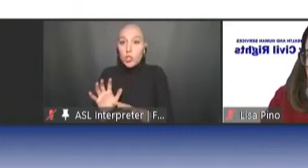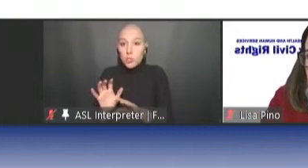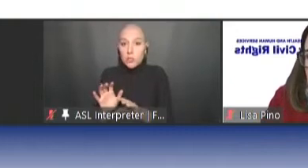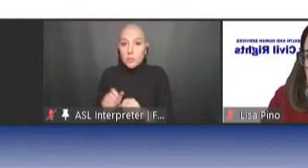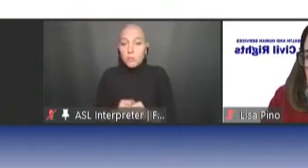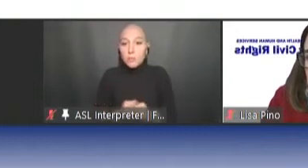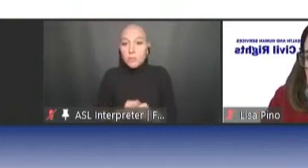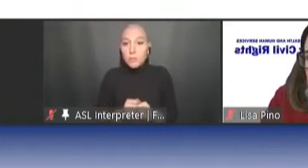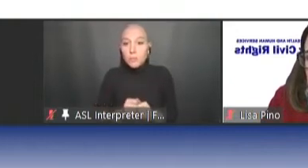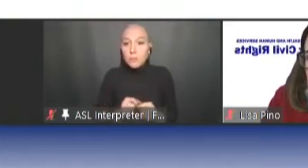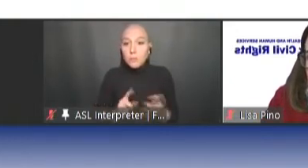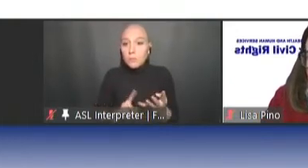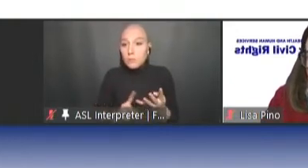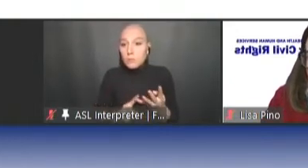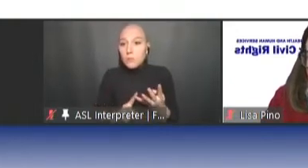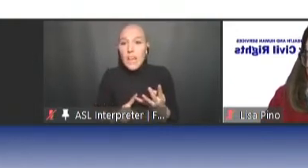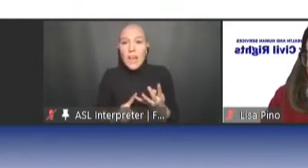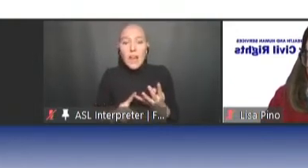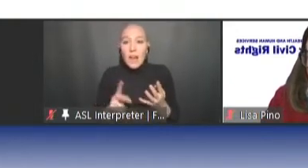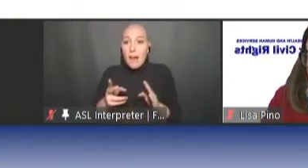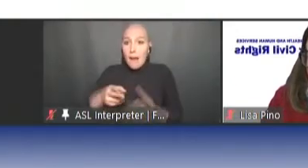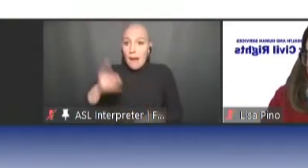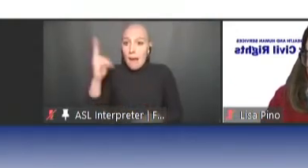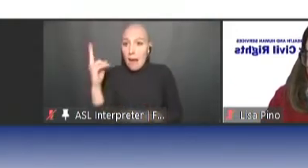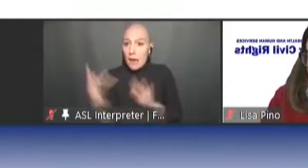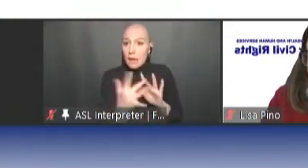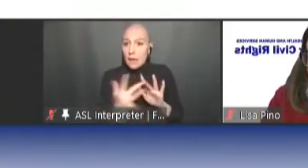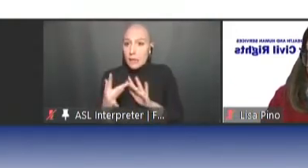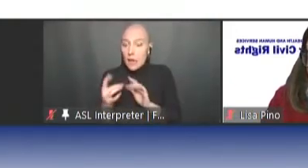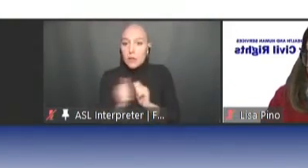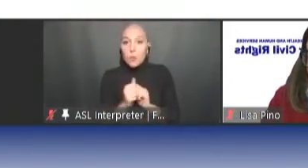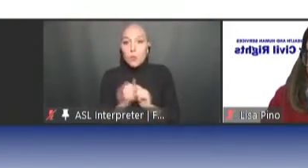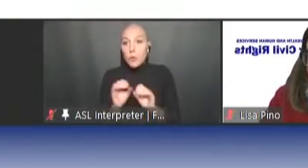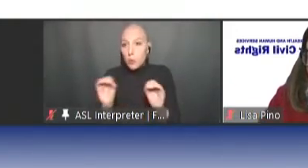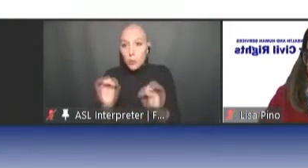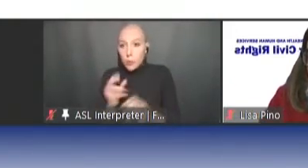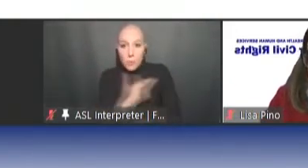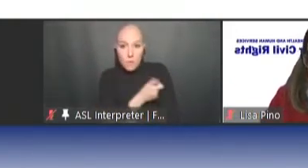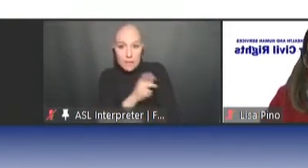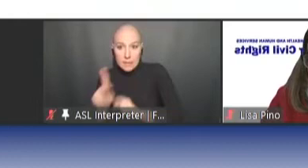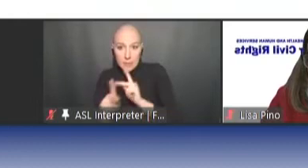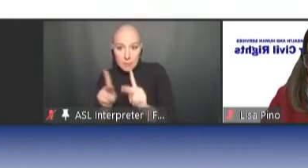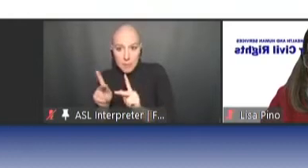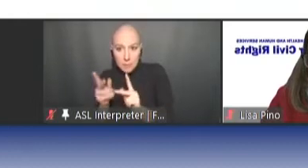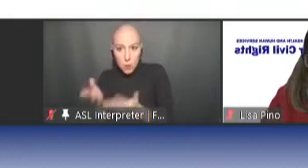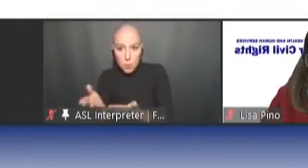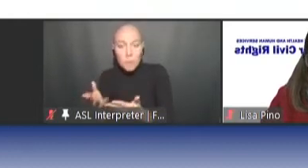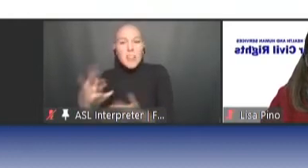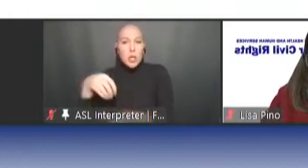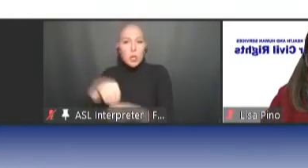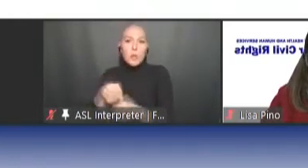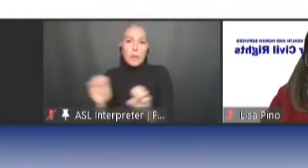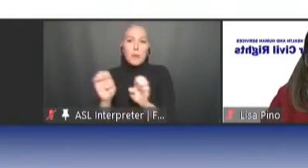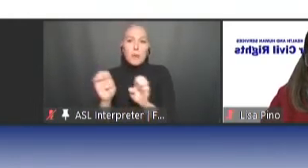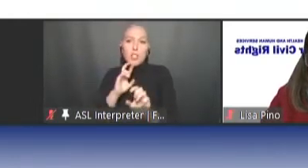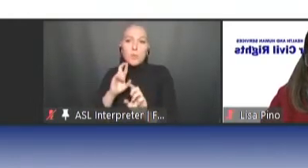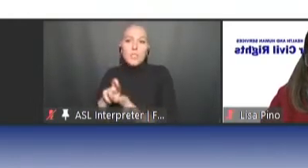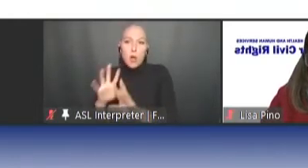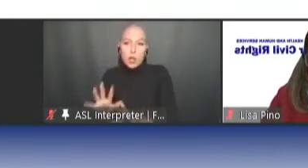those who are at high risk of close contact with unvaccinated individuals, including emergency responders. Next slide, please.